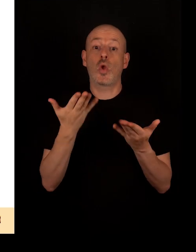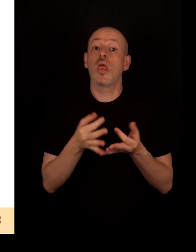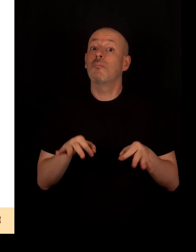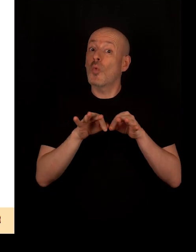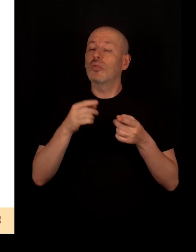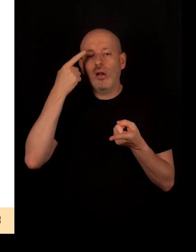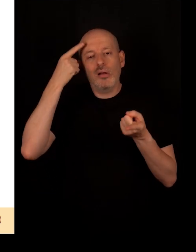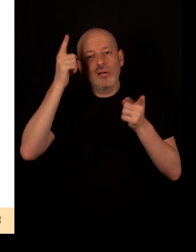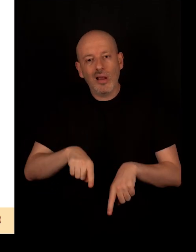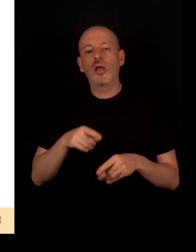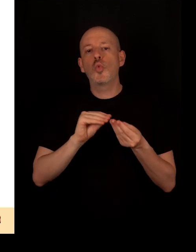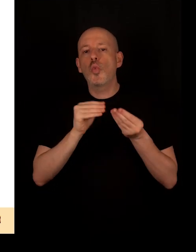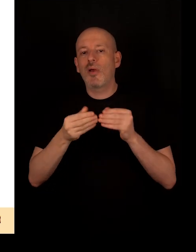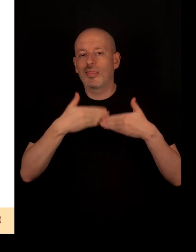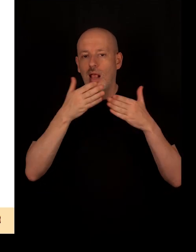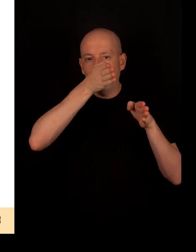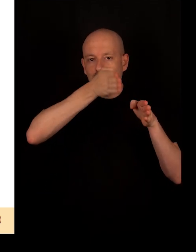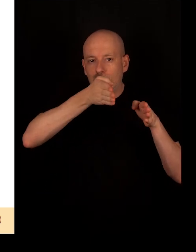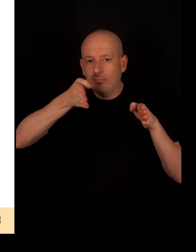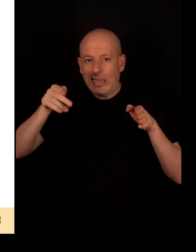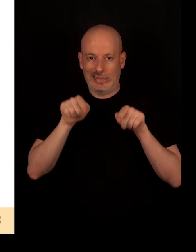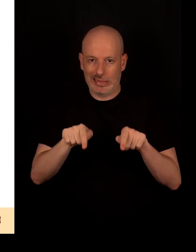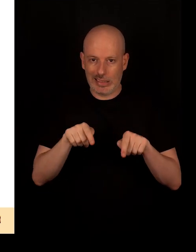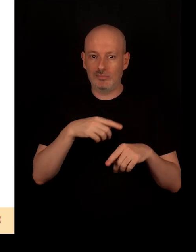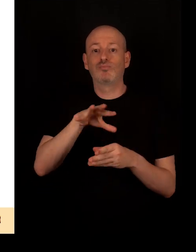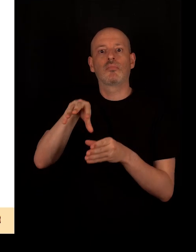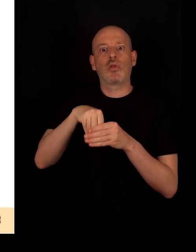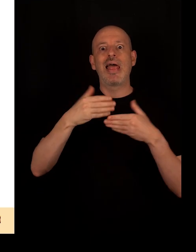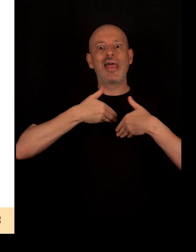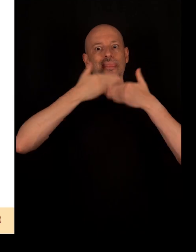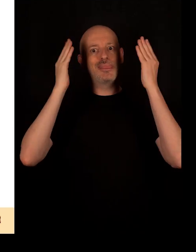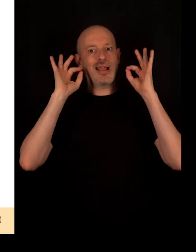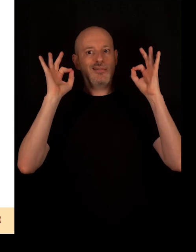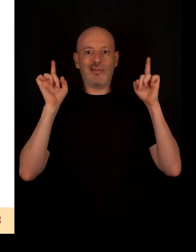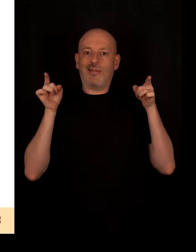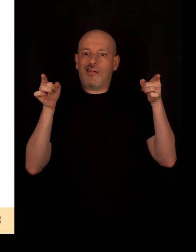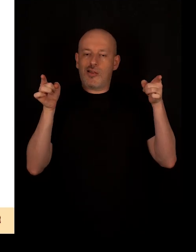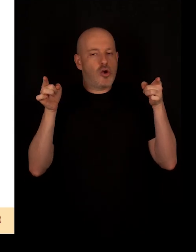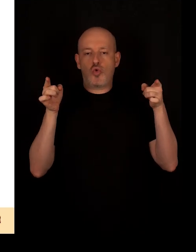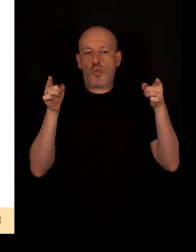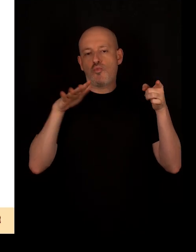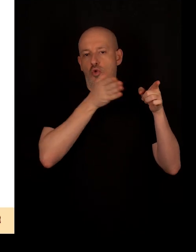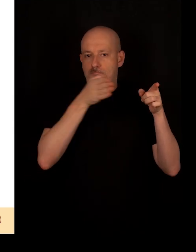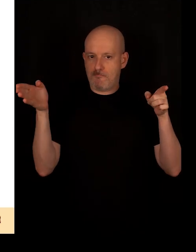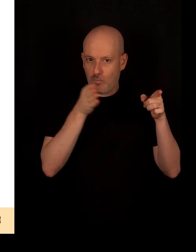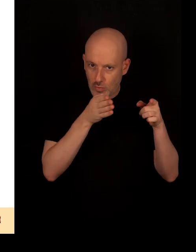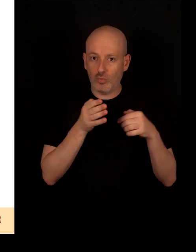But what is important is the agreed number of days. So we don't include the exact dates there.